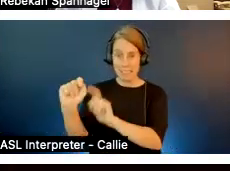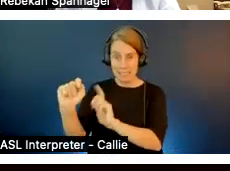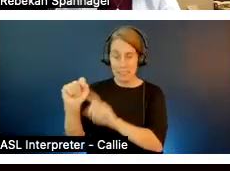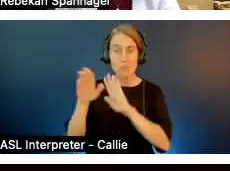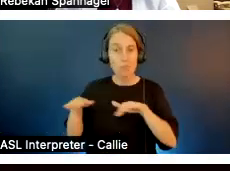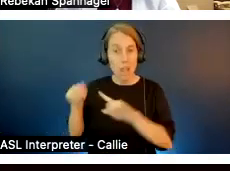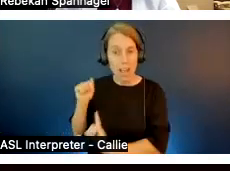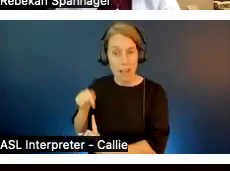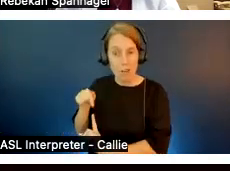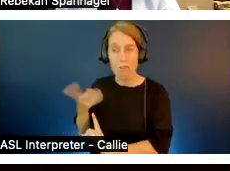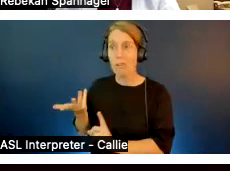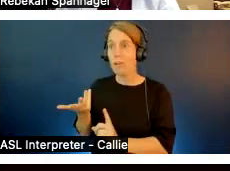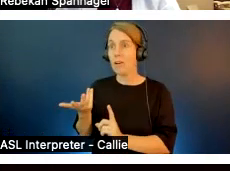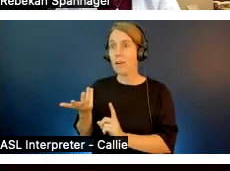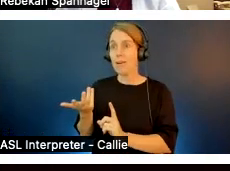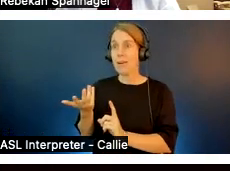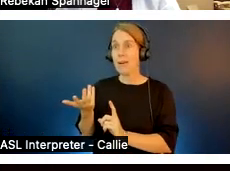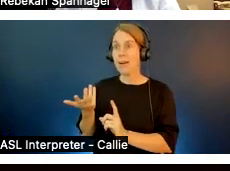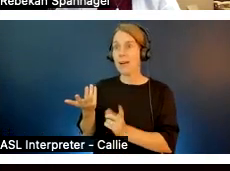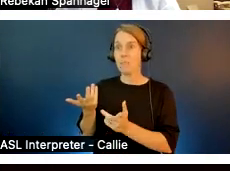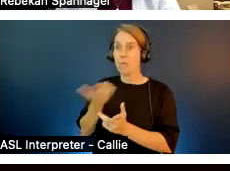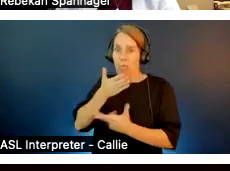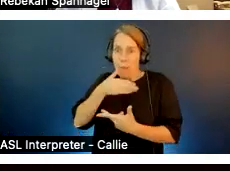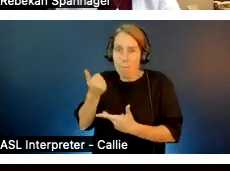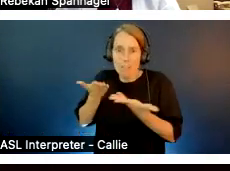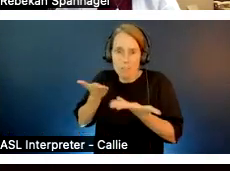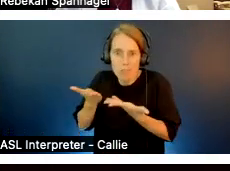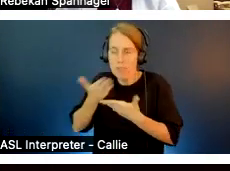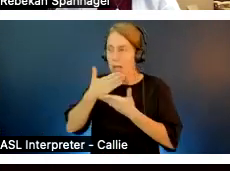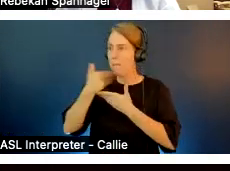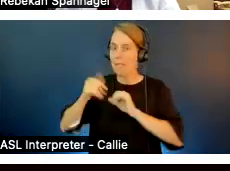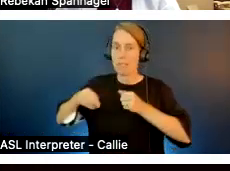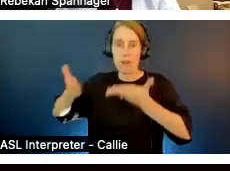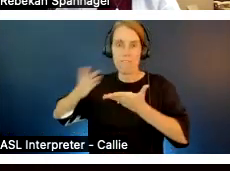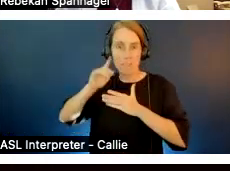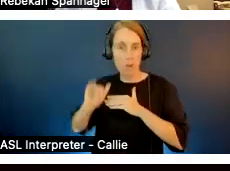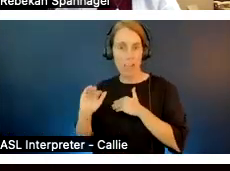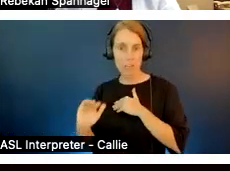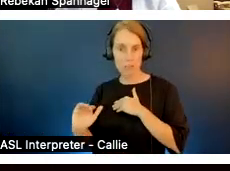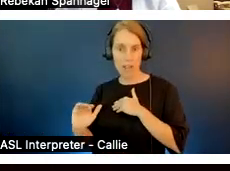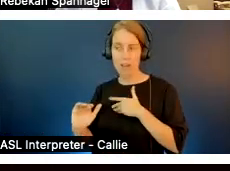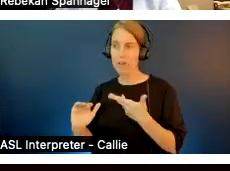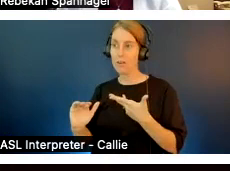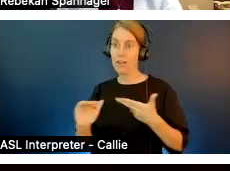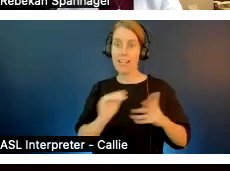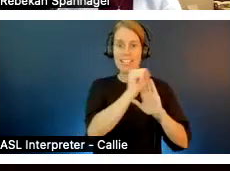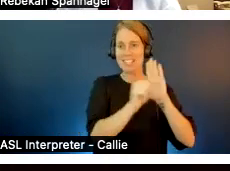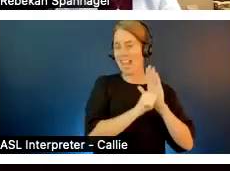a waiver whether they are going through a managed care organization their fee for service again it